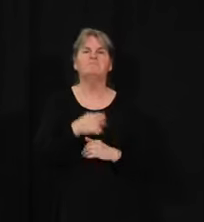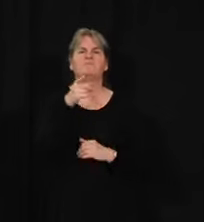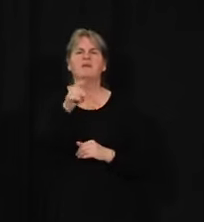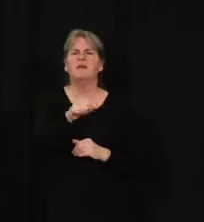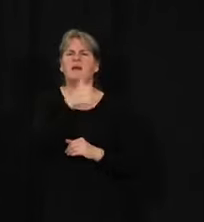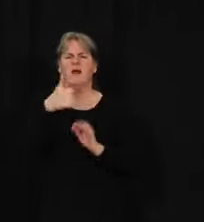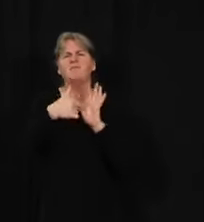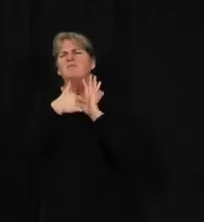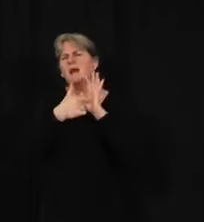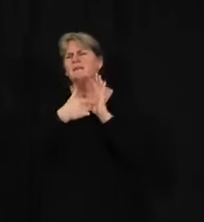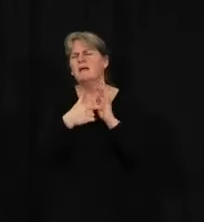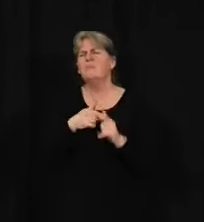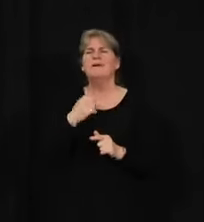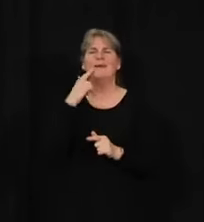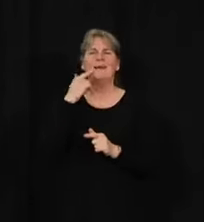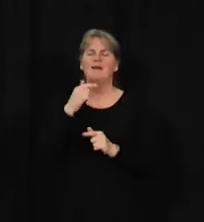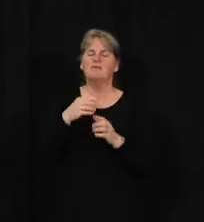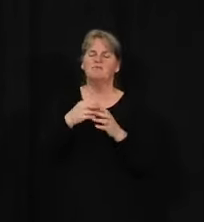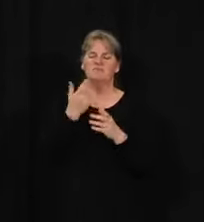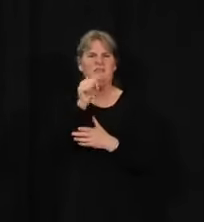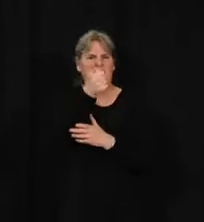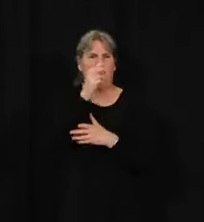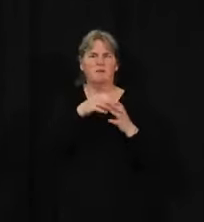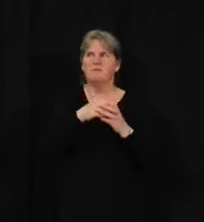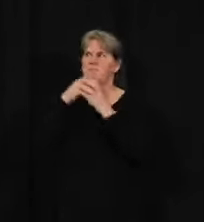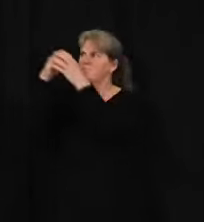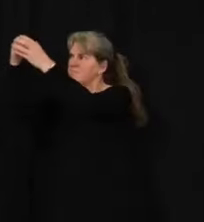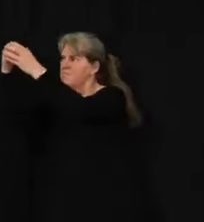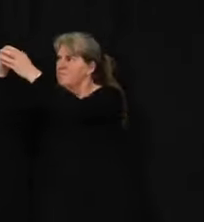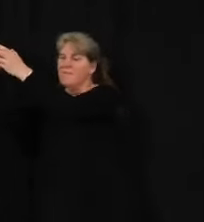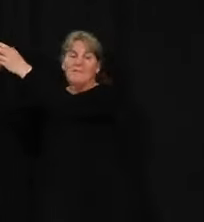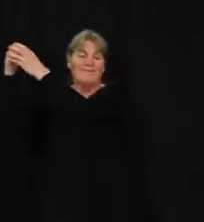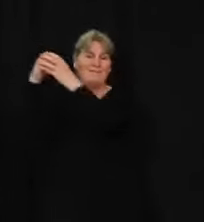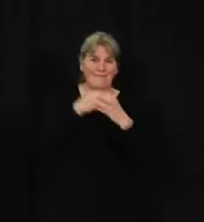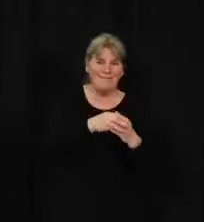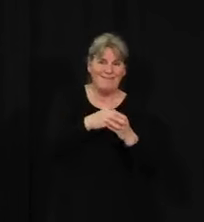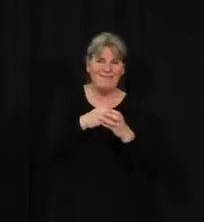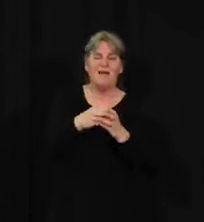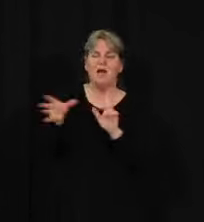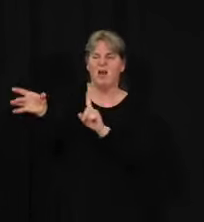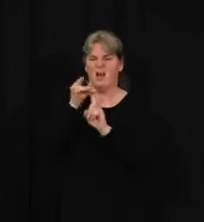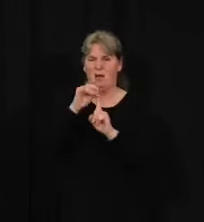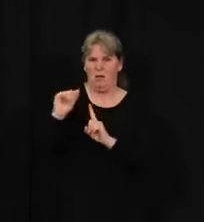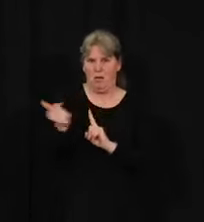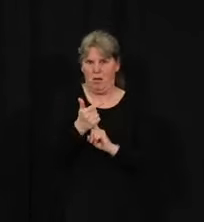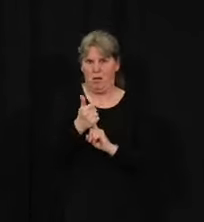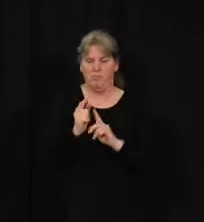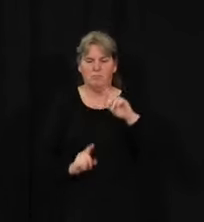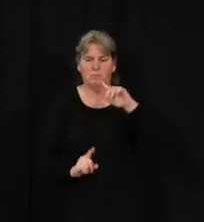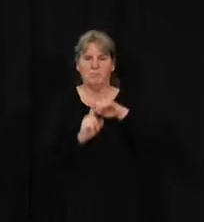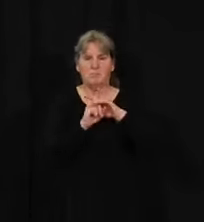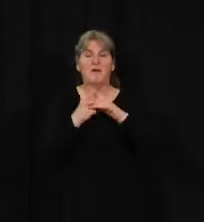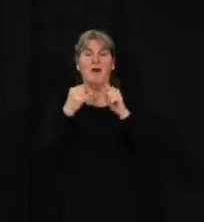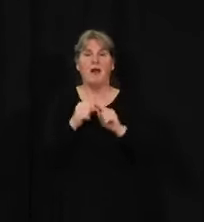them were carrying COVID-19. In that case, we could have seen over 7,000 cases by May 1st and close to 1,000